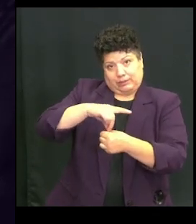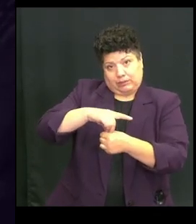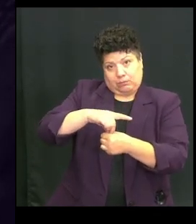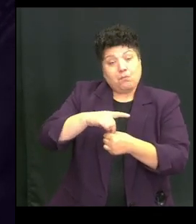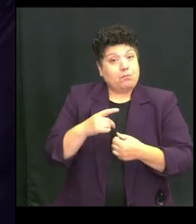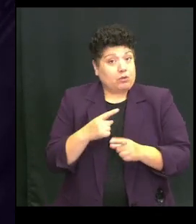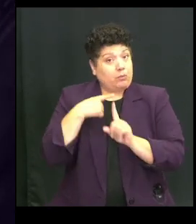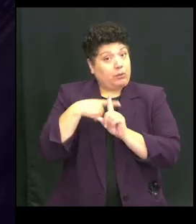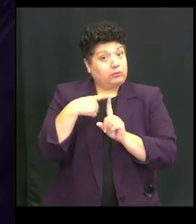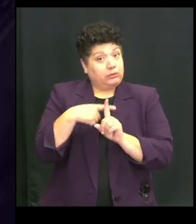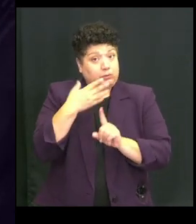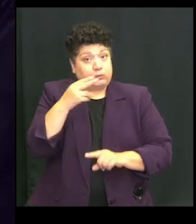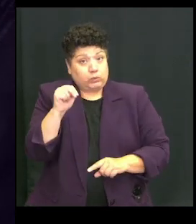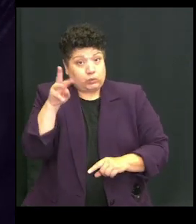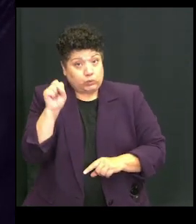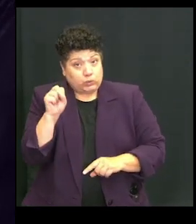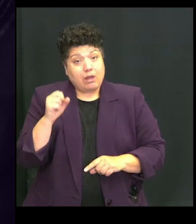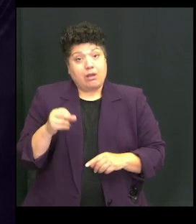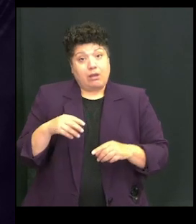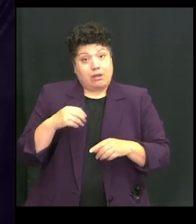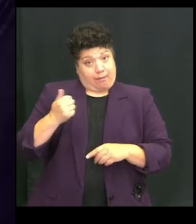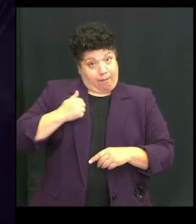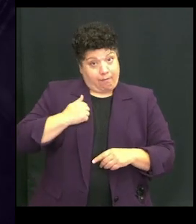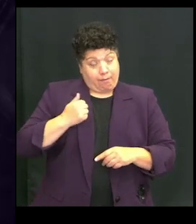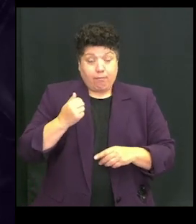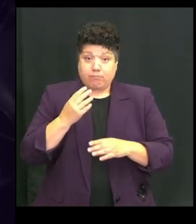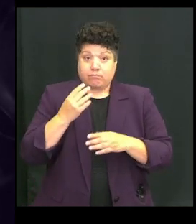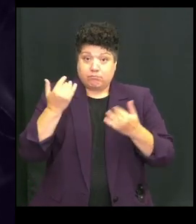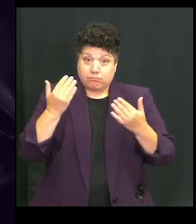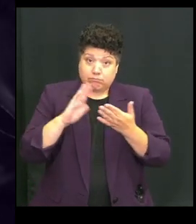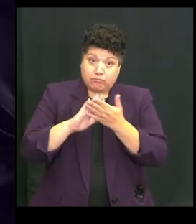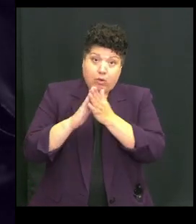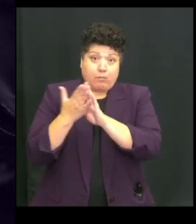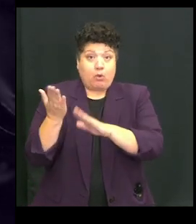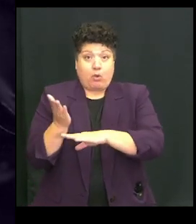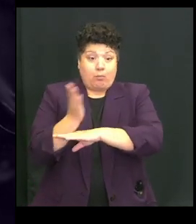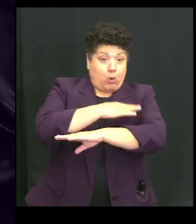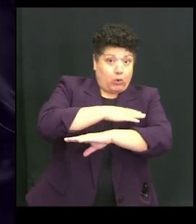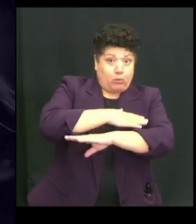We're polarizing, but maybe the consequences that a lot of people fear just aren't there.